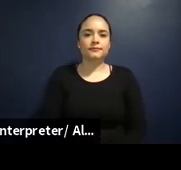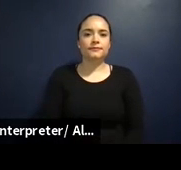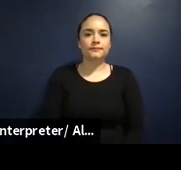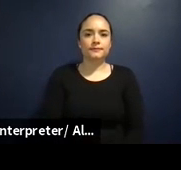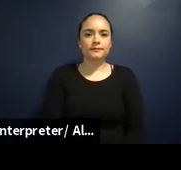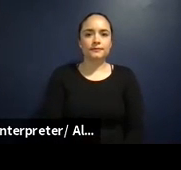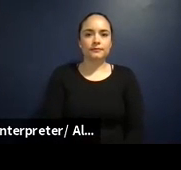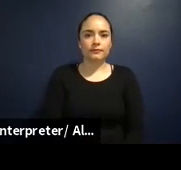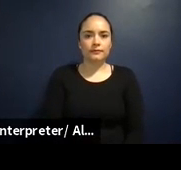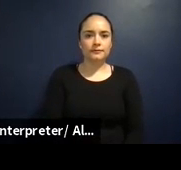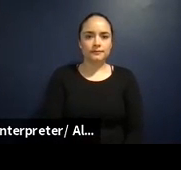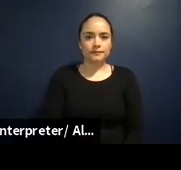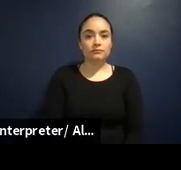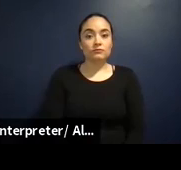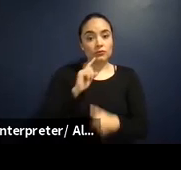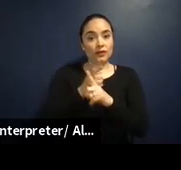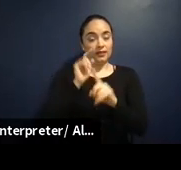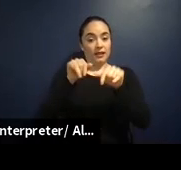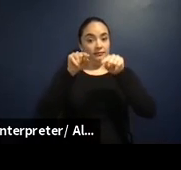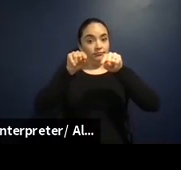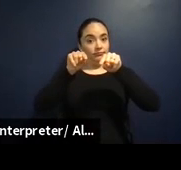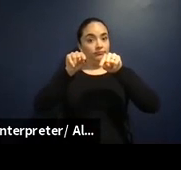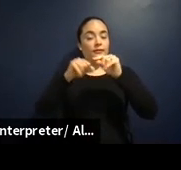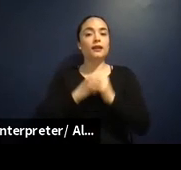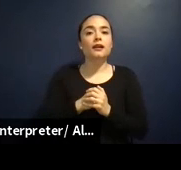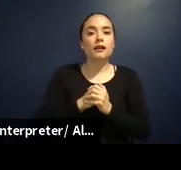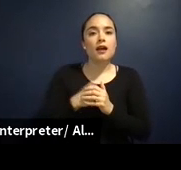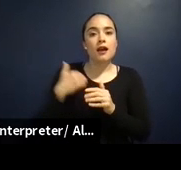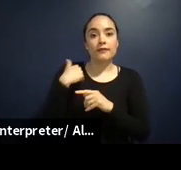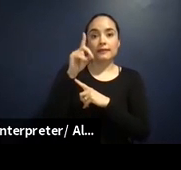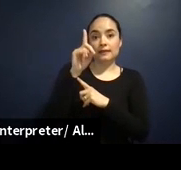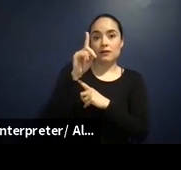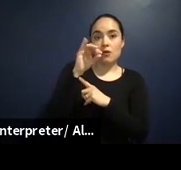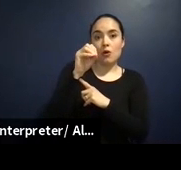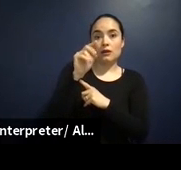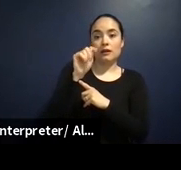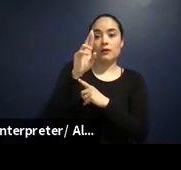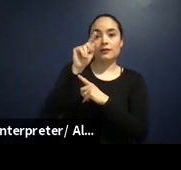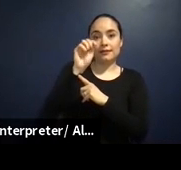correct, having the diorite rock, plus a little quartz gives you a nice granite, and I love the